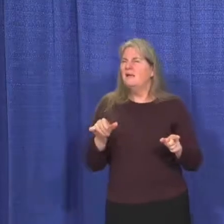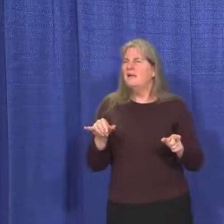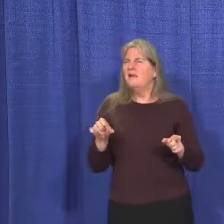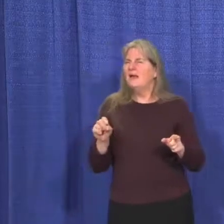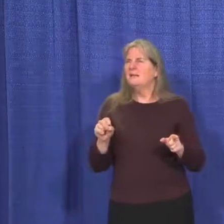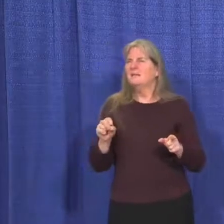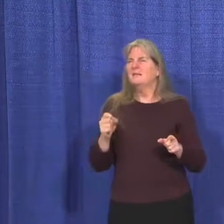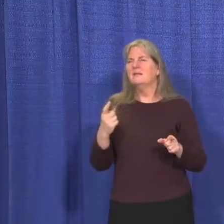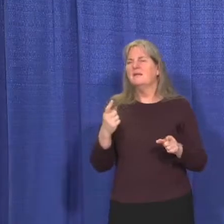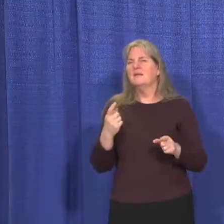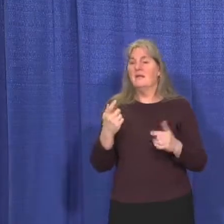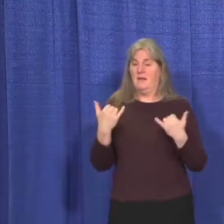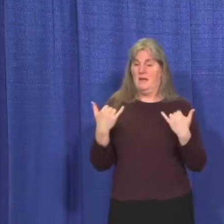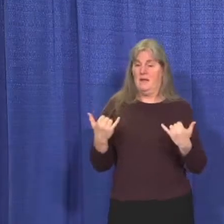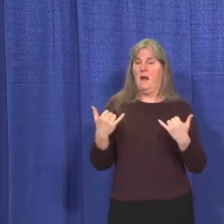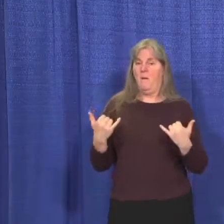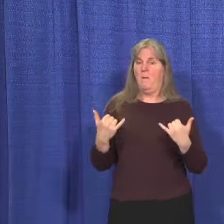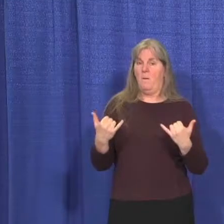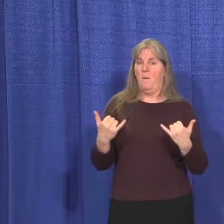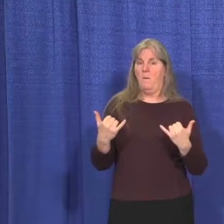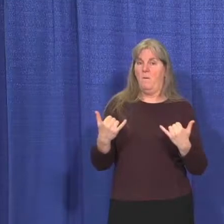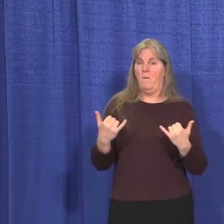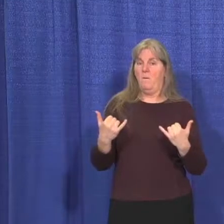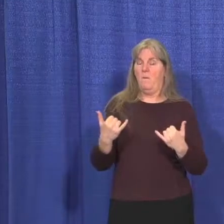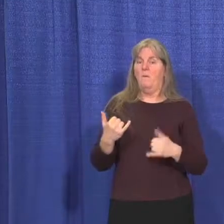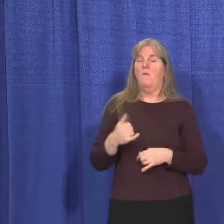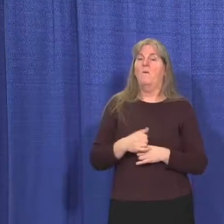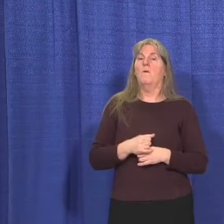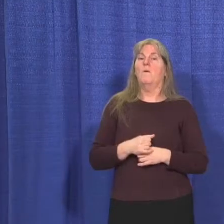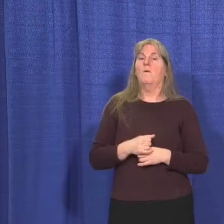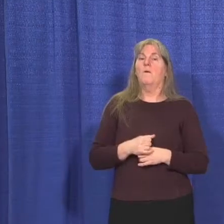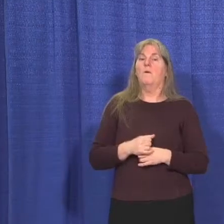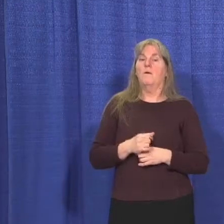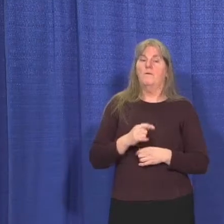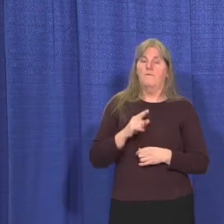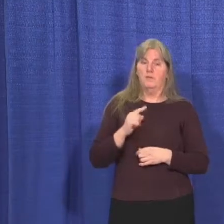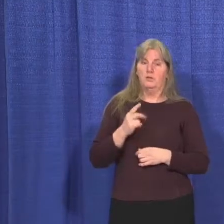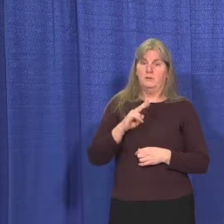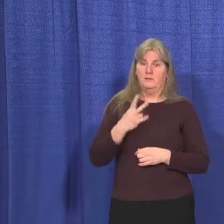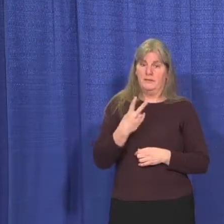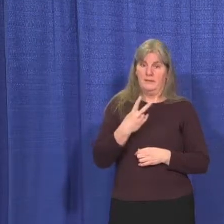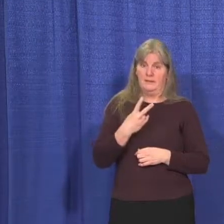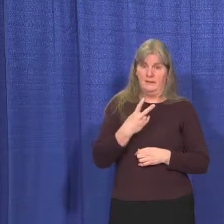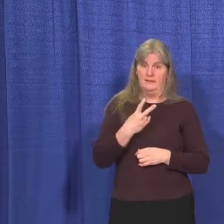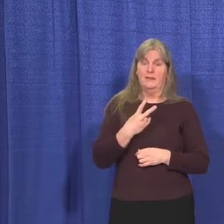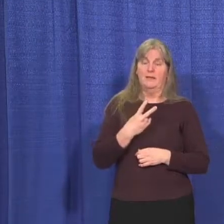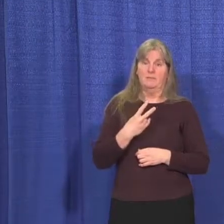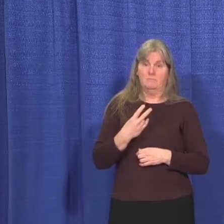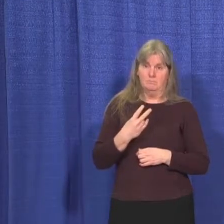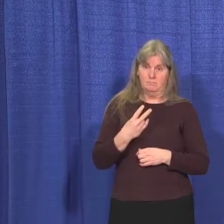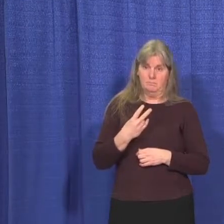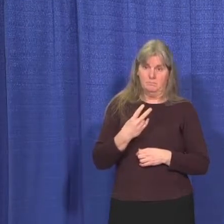So I mean, I see this first effort, the initial rollout to get everyone their first in